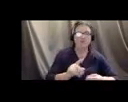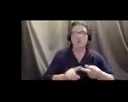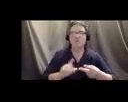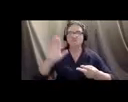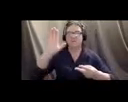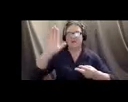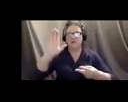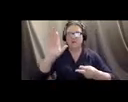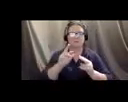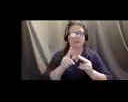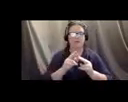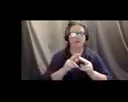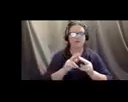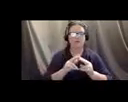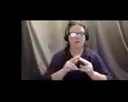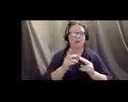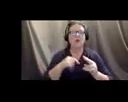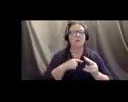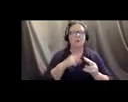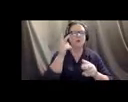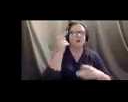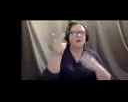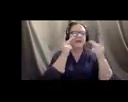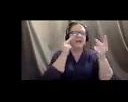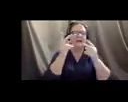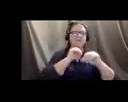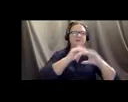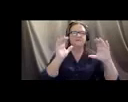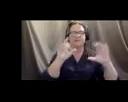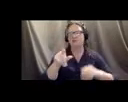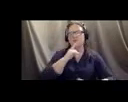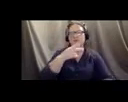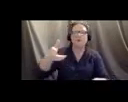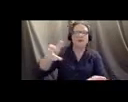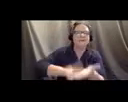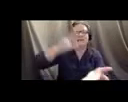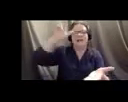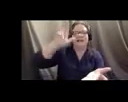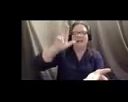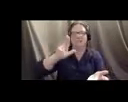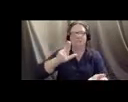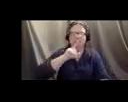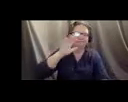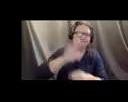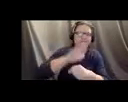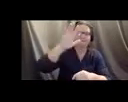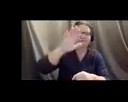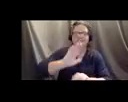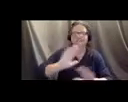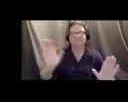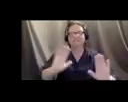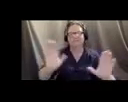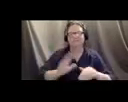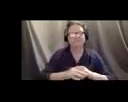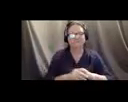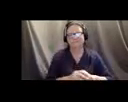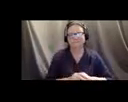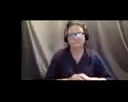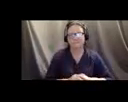And we're just going to have a visual. This is not -- you're not signing on the dotted line